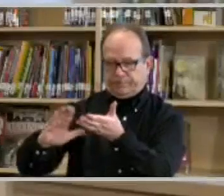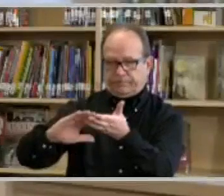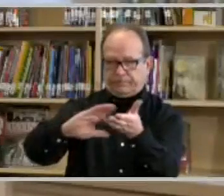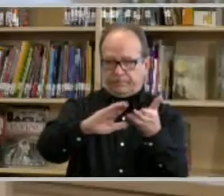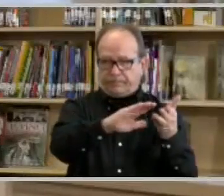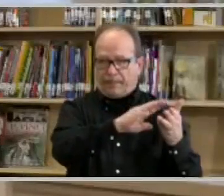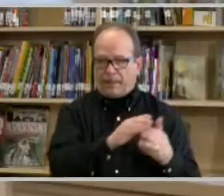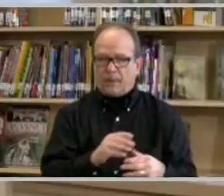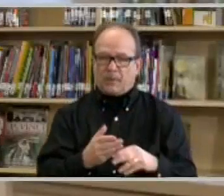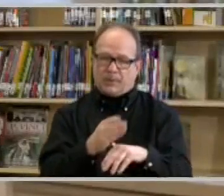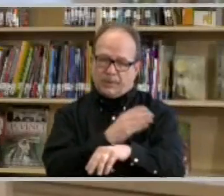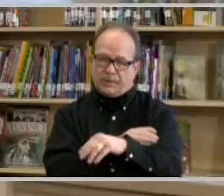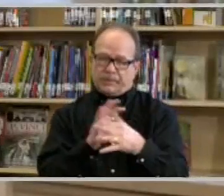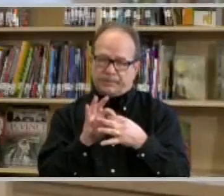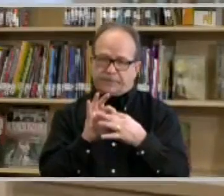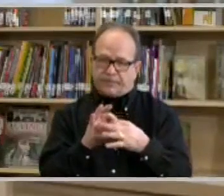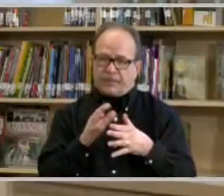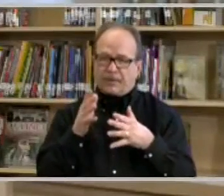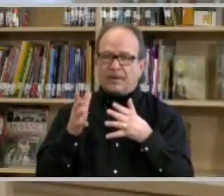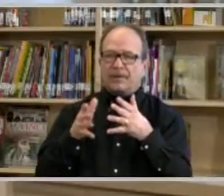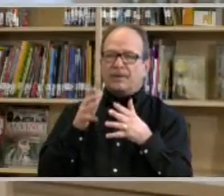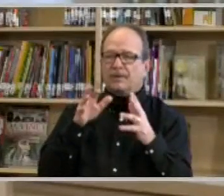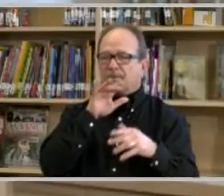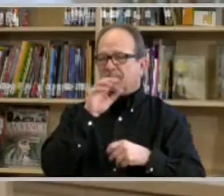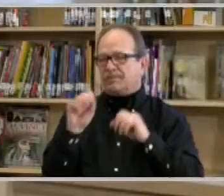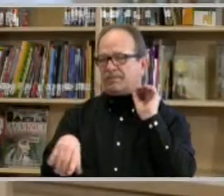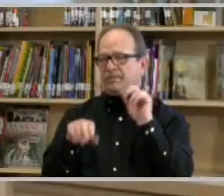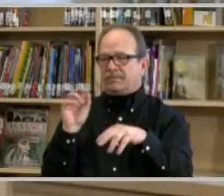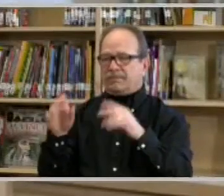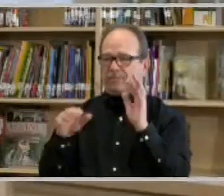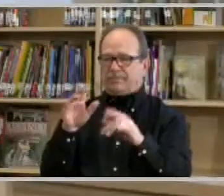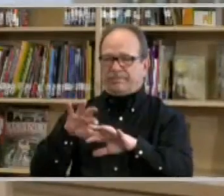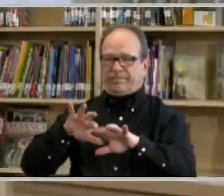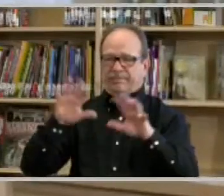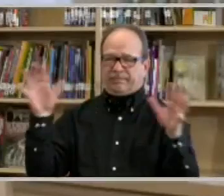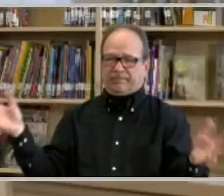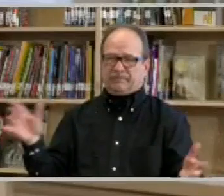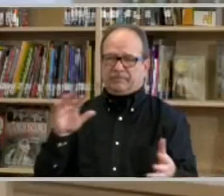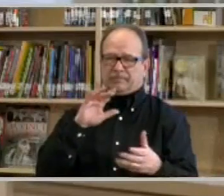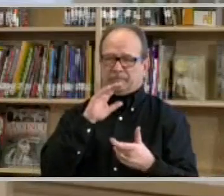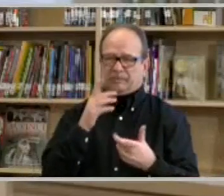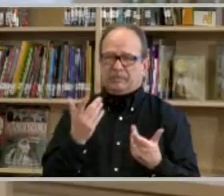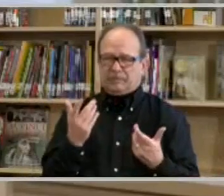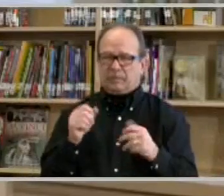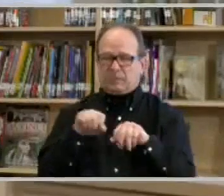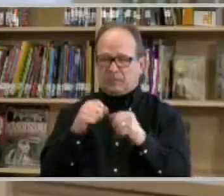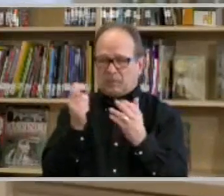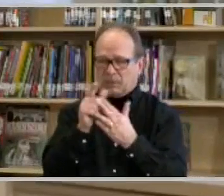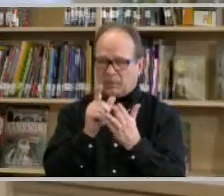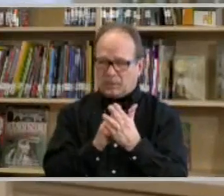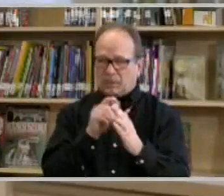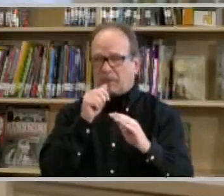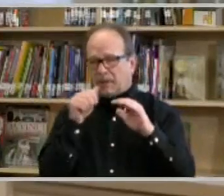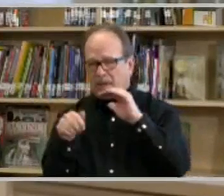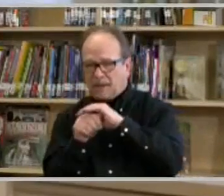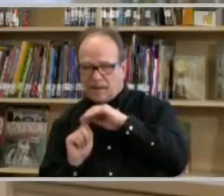INVESTMENTS IN ALLEYS THAT IN SOME CASES HAVE BEEN PLACES